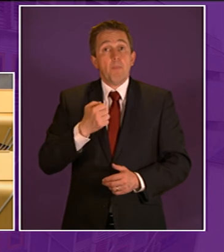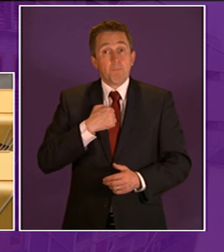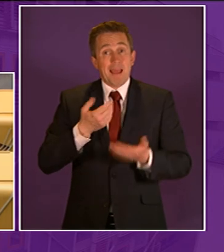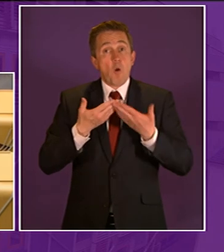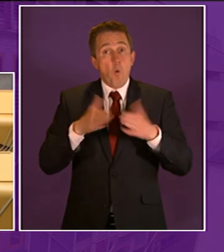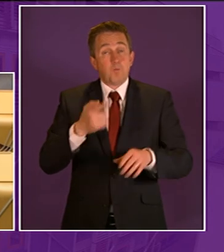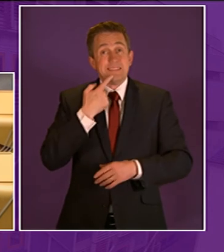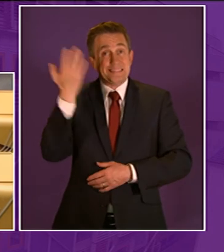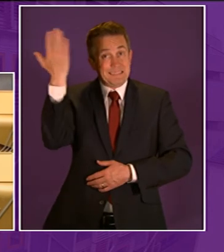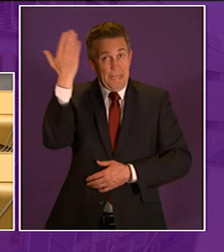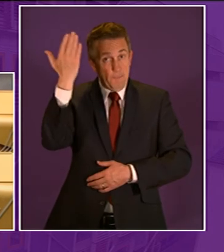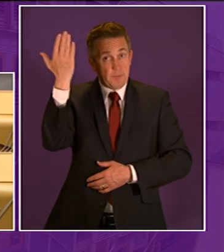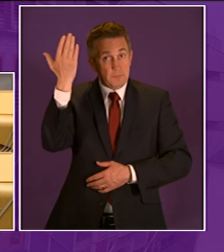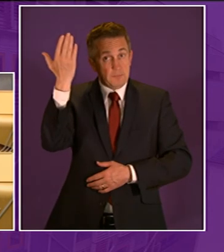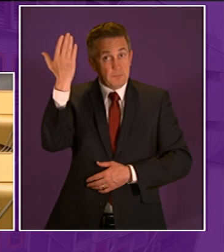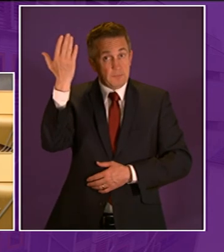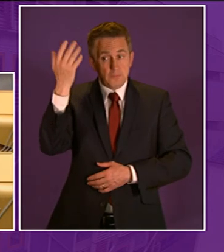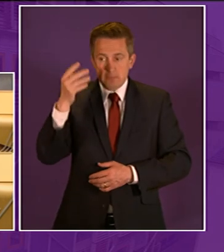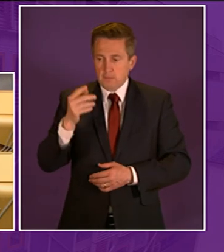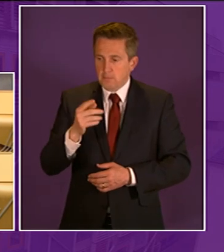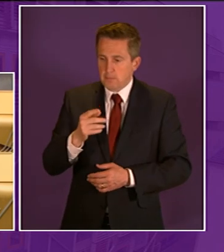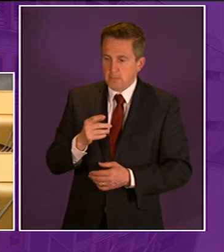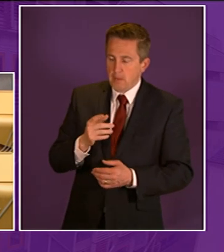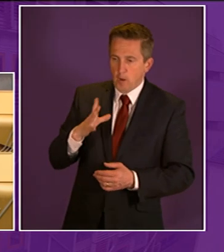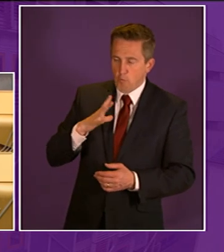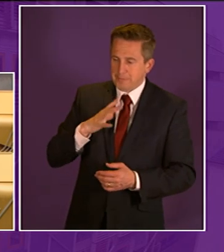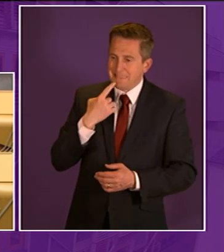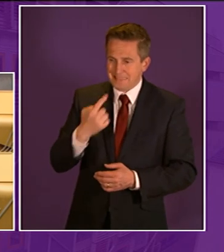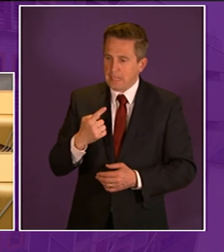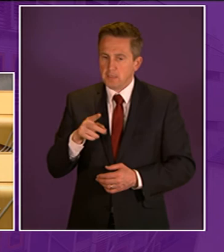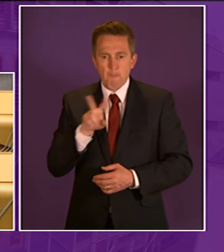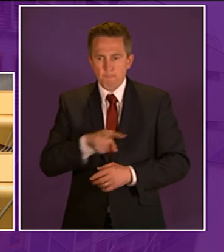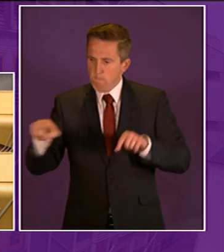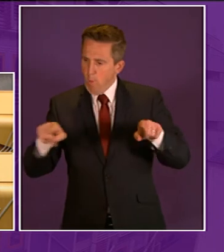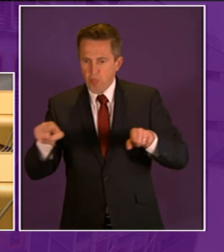been movement and compromise by both sides and that some progress has been made.